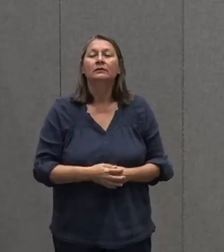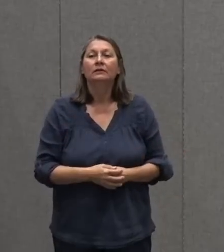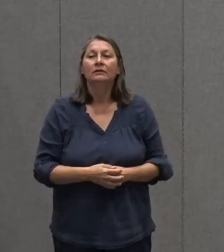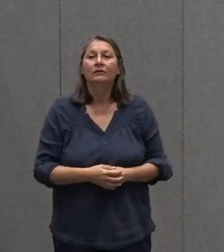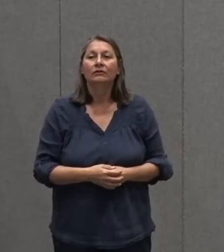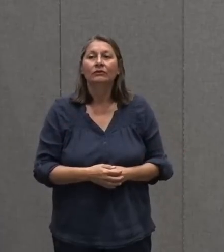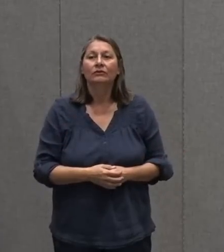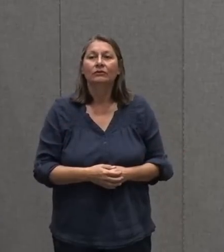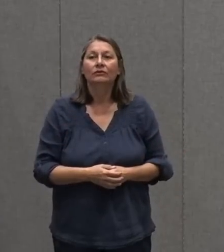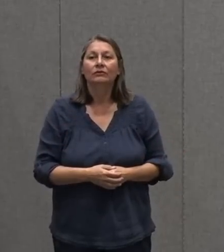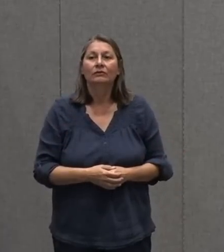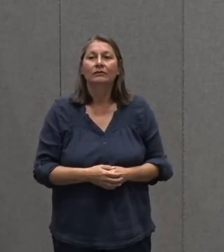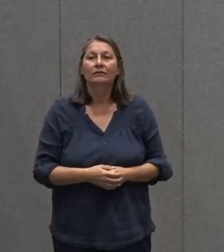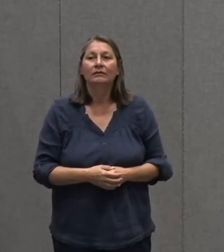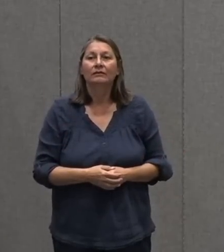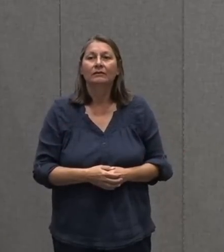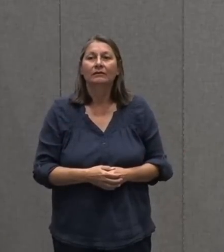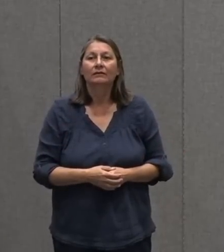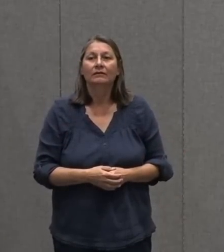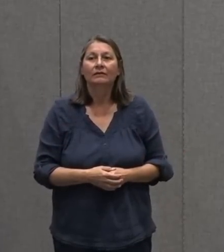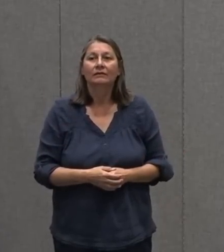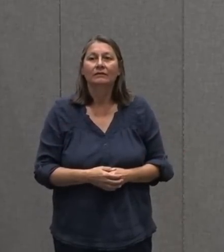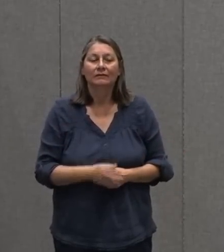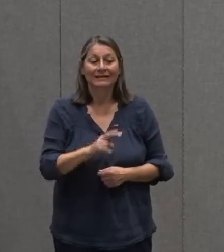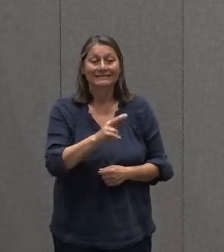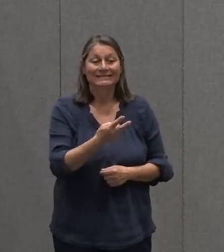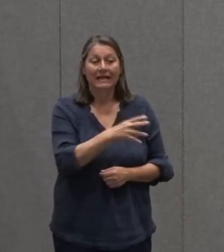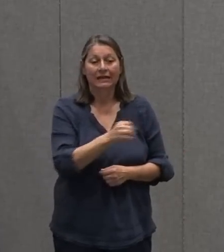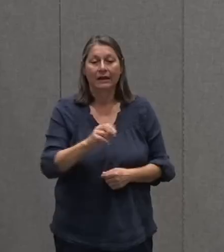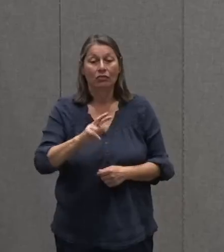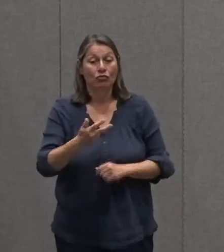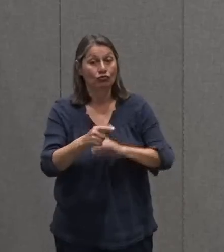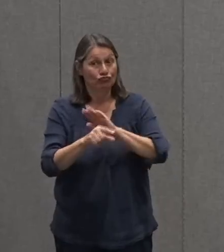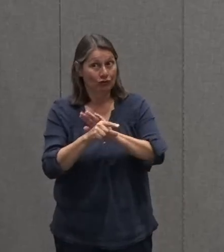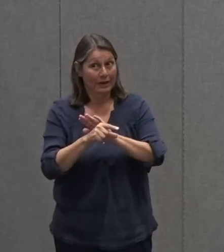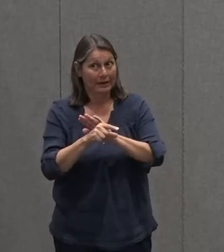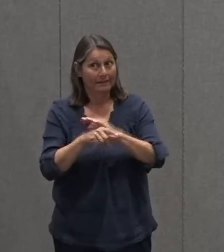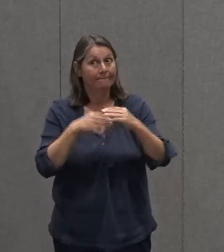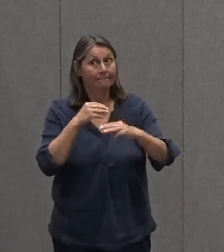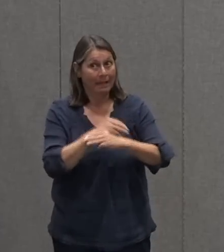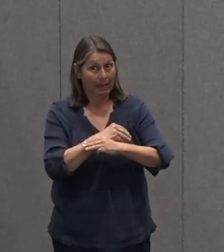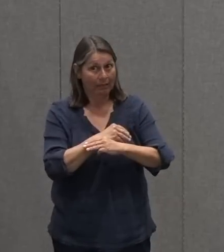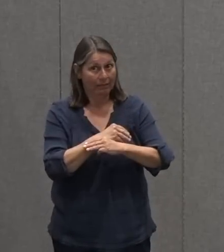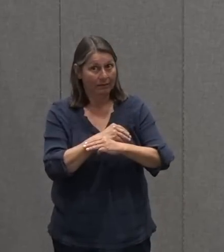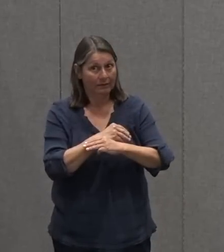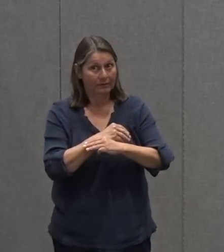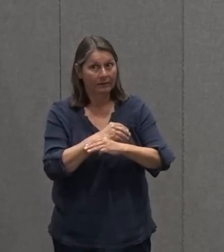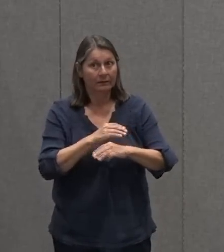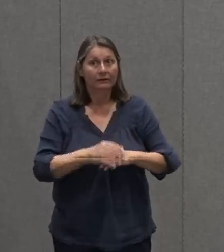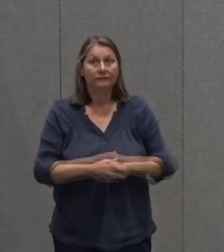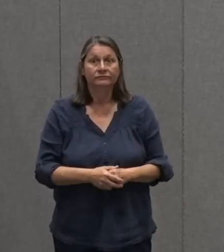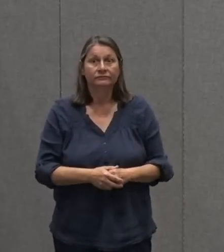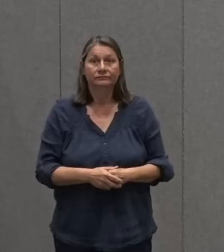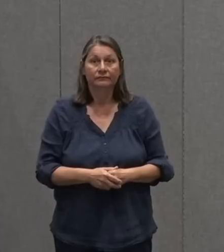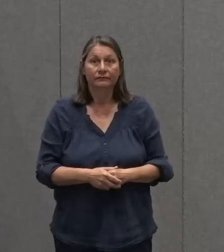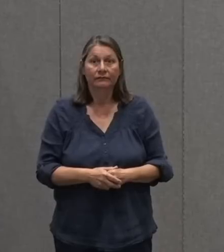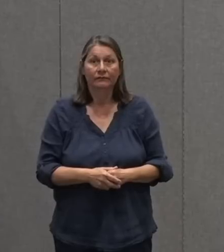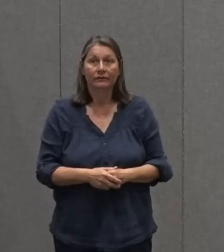on the second and third grade math. So, with that we have something that's called